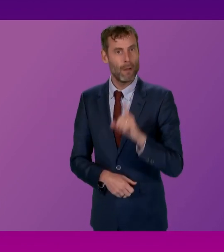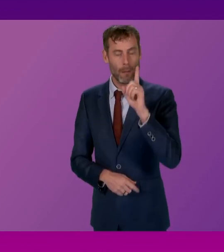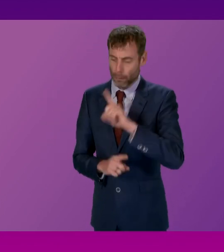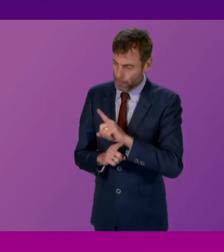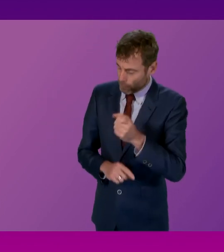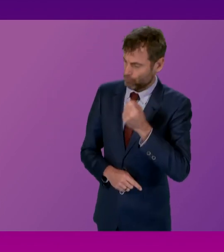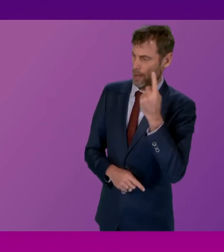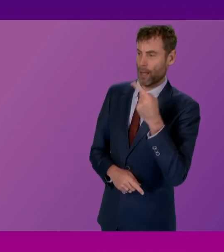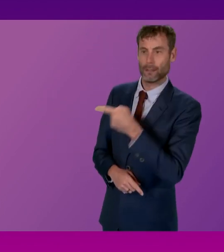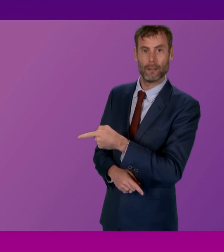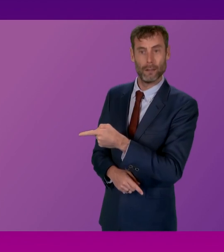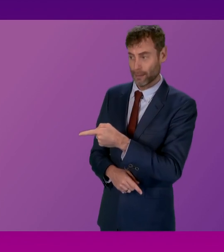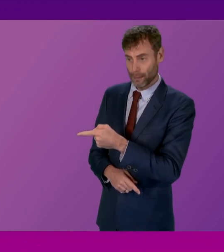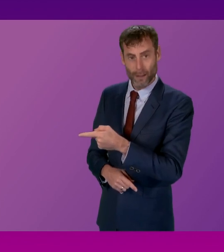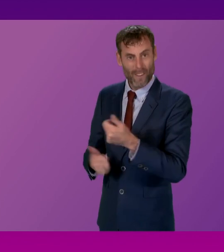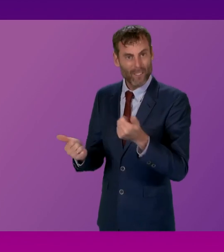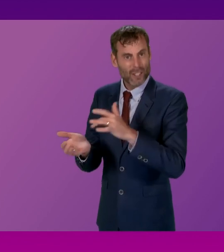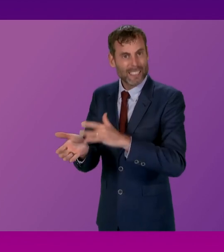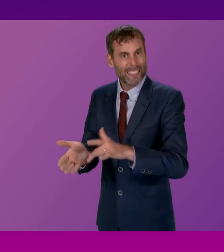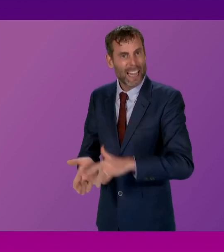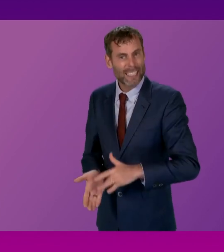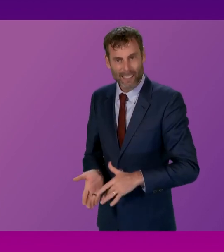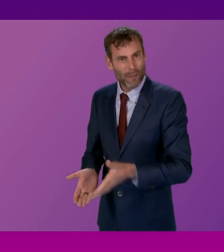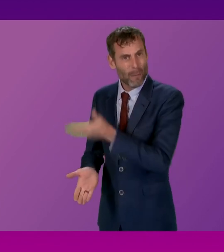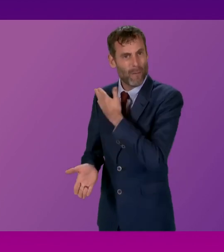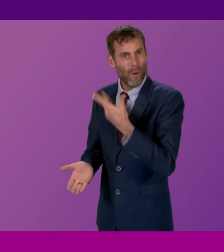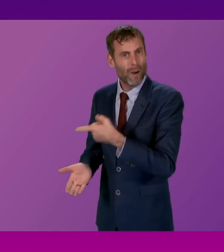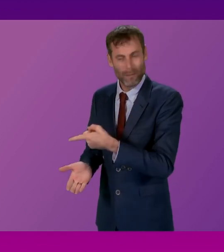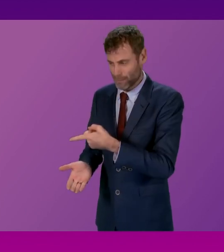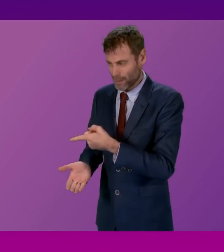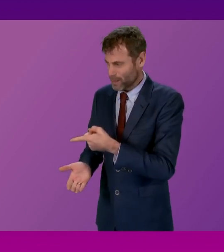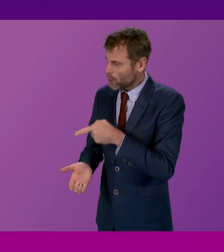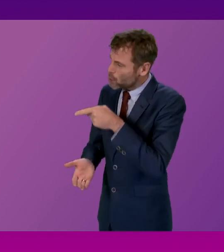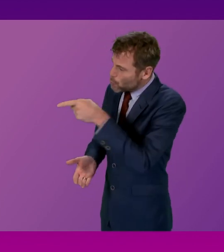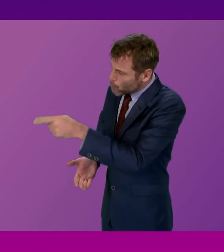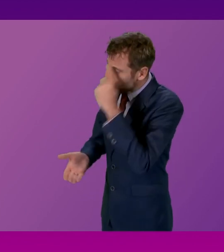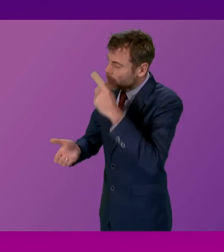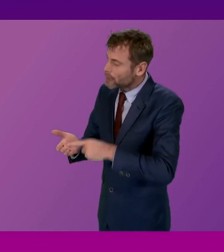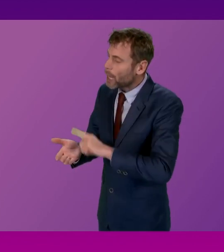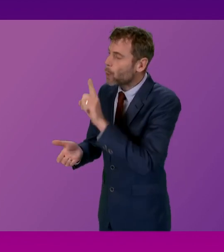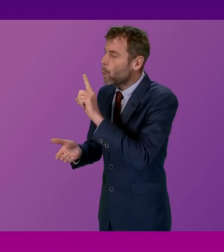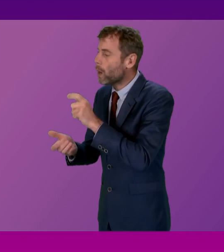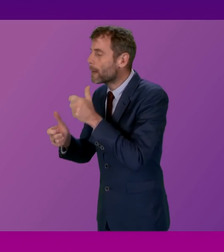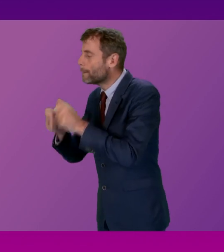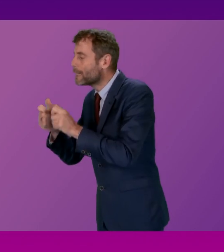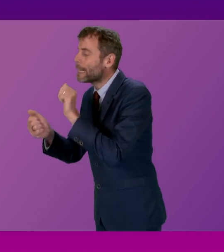Crucially, it is for the judge, and not for individual ministers and officials, to decide